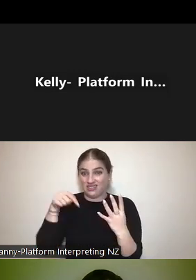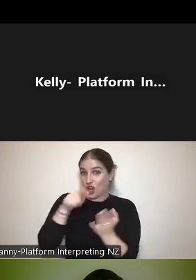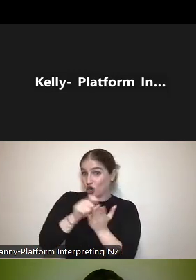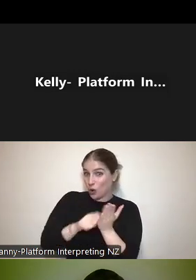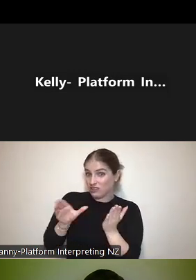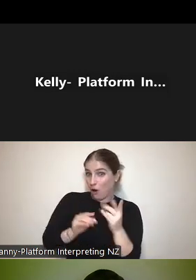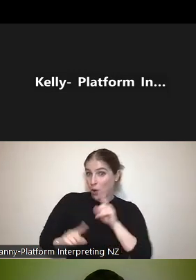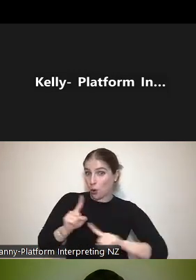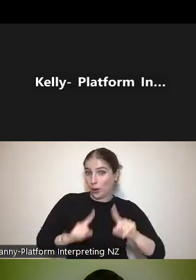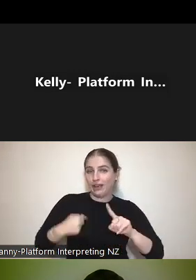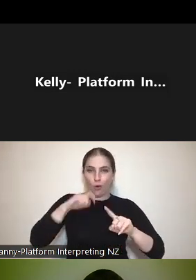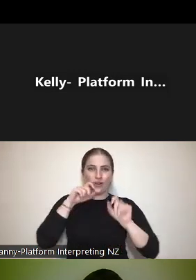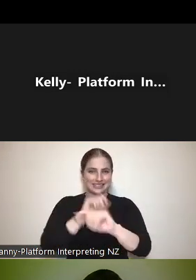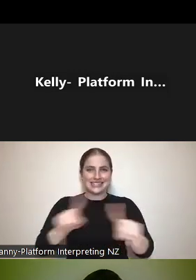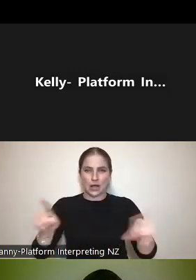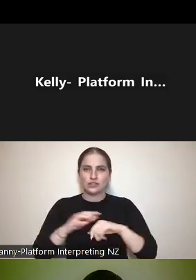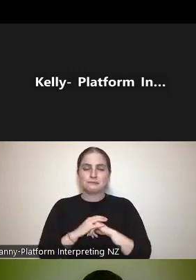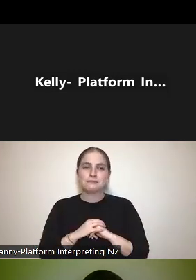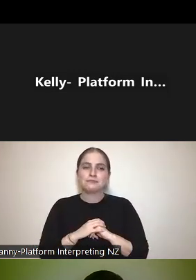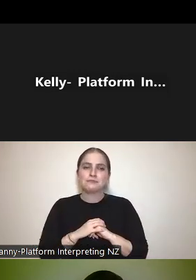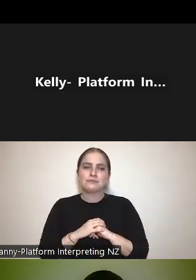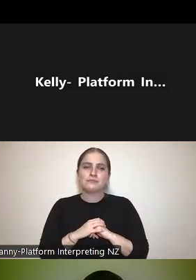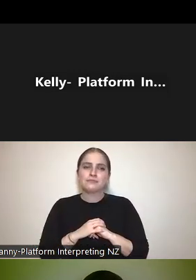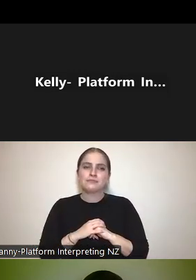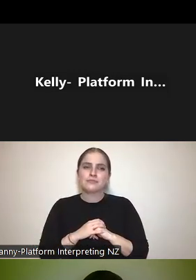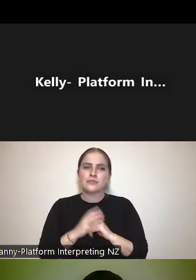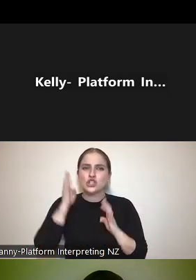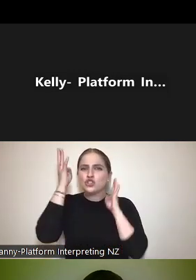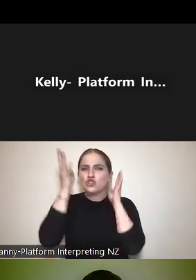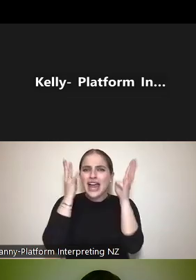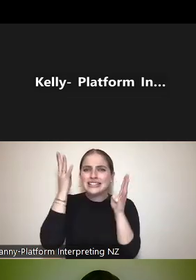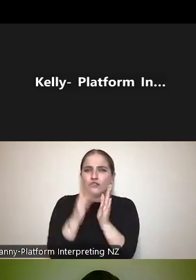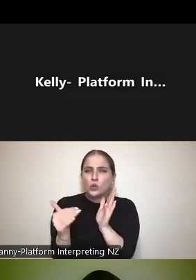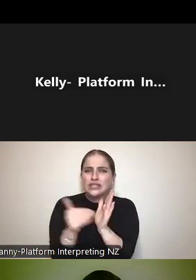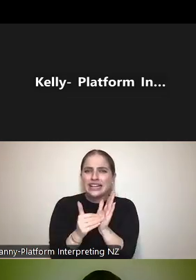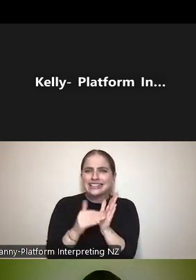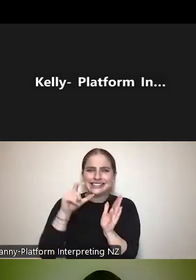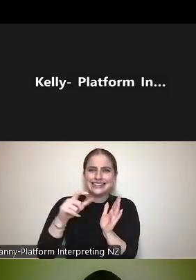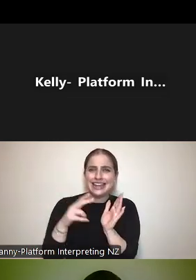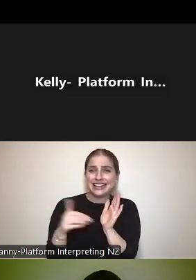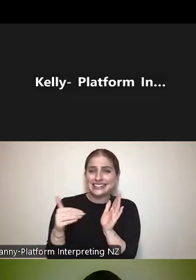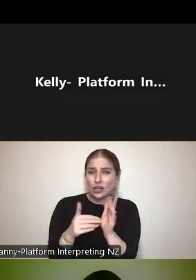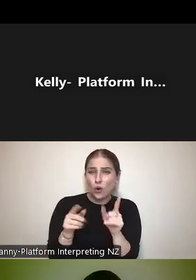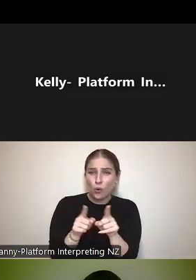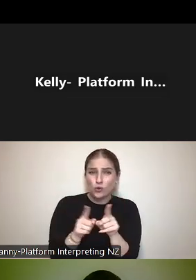Creative New Zealand also have funding advisors, so you can contact them, and you can say, I want